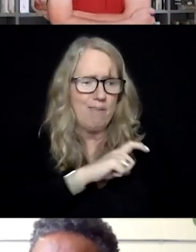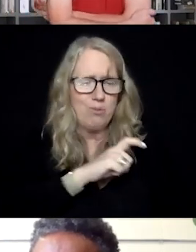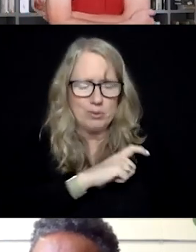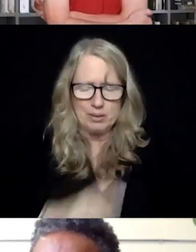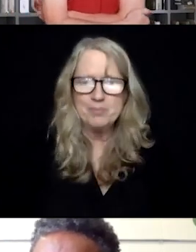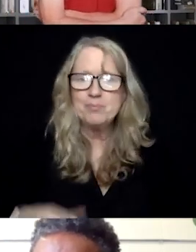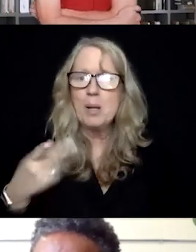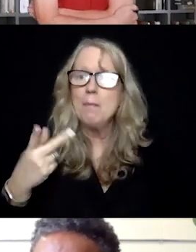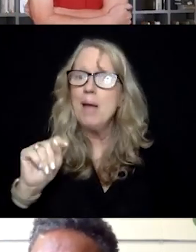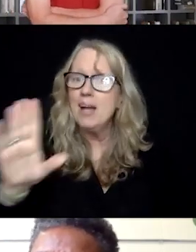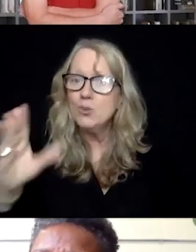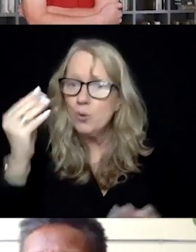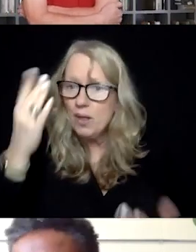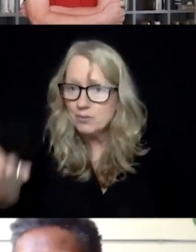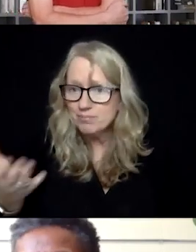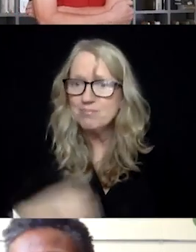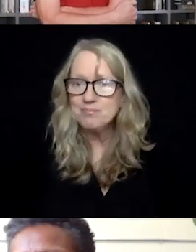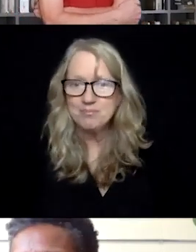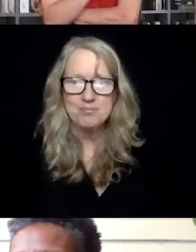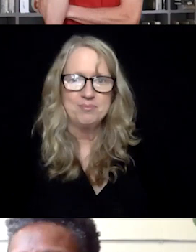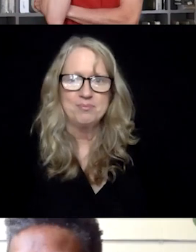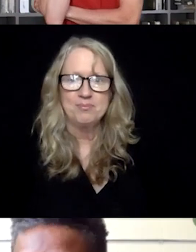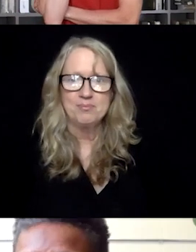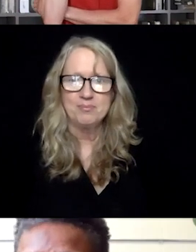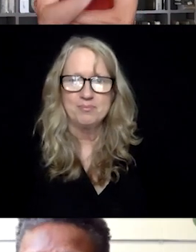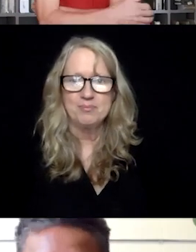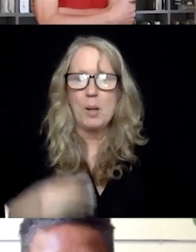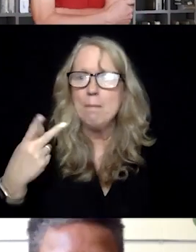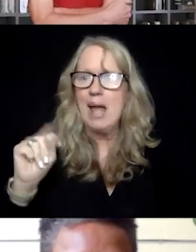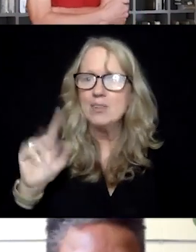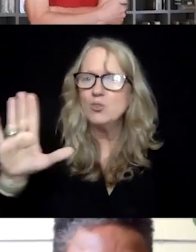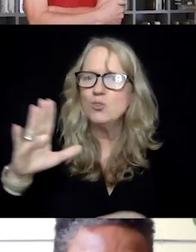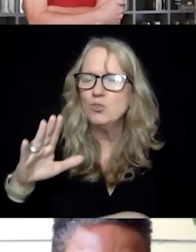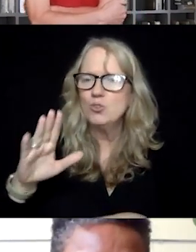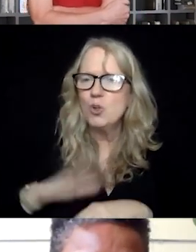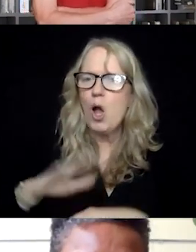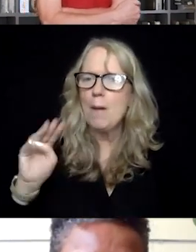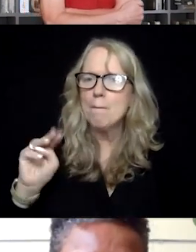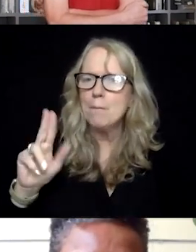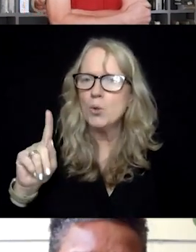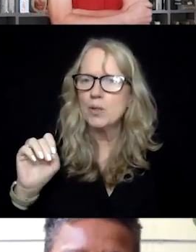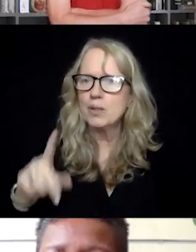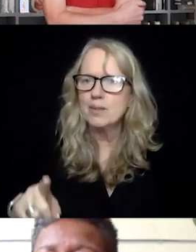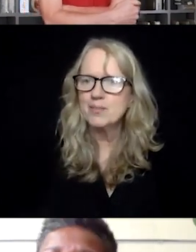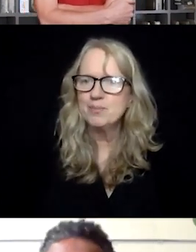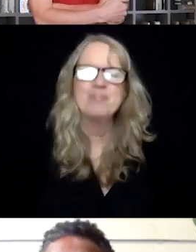YOUR REFLECTIONS? >> SORRY ABOUT THAT. THANK